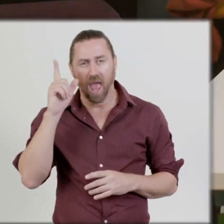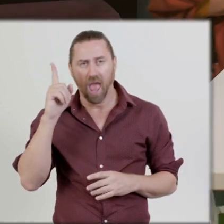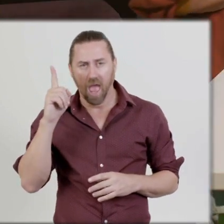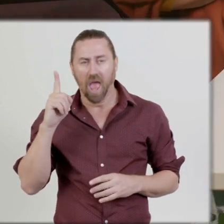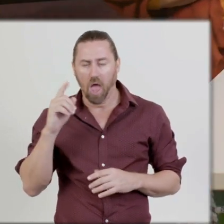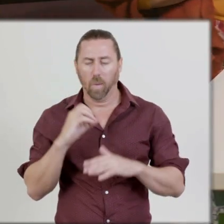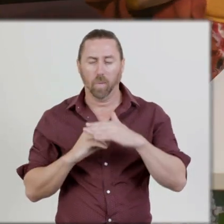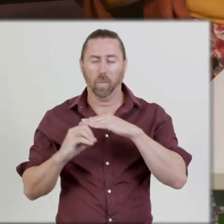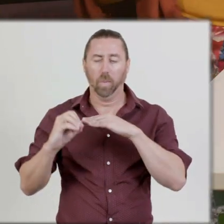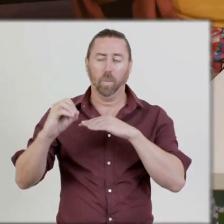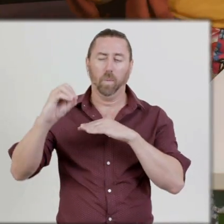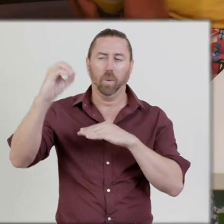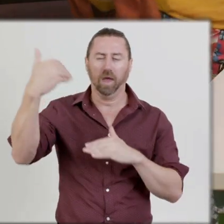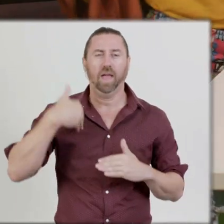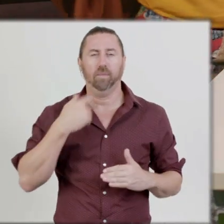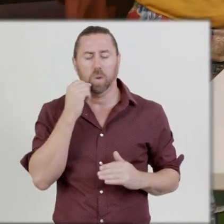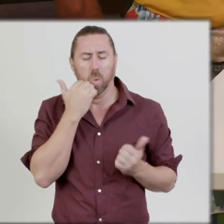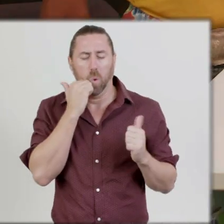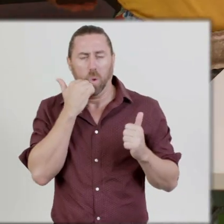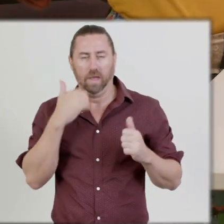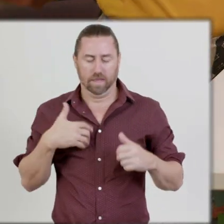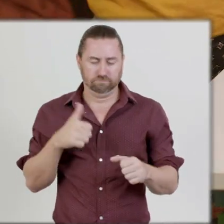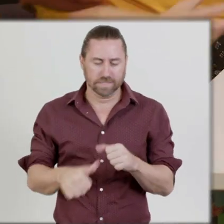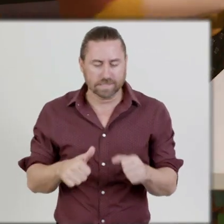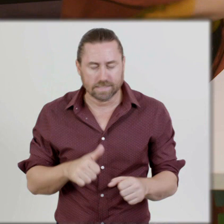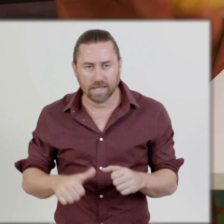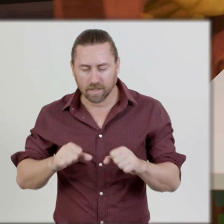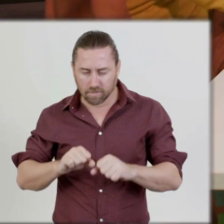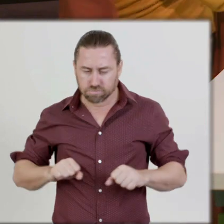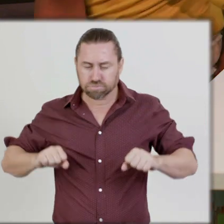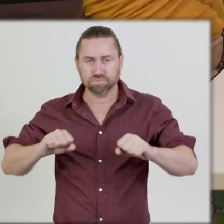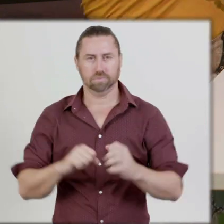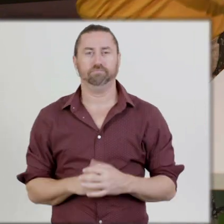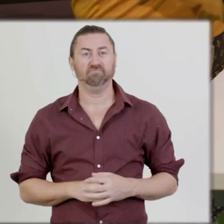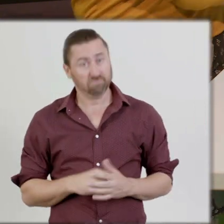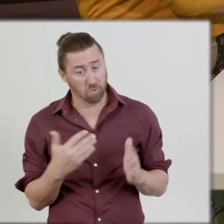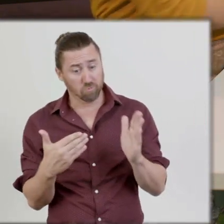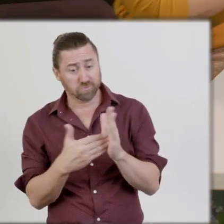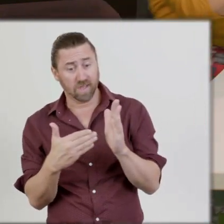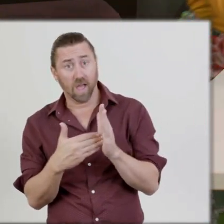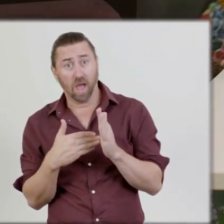It's a bit later in the day, and I'm feeling a lot warmer now.